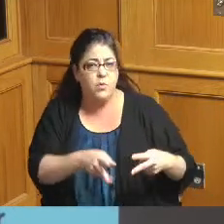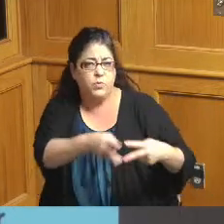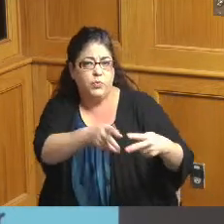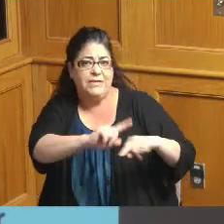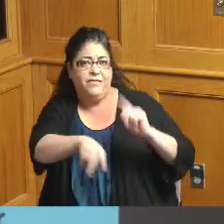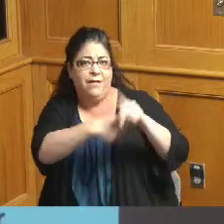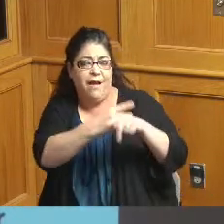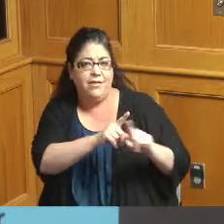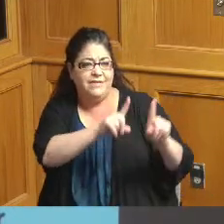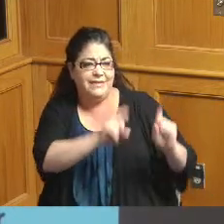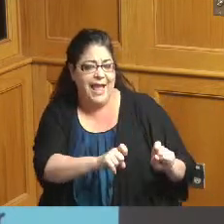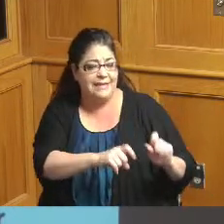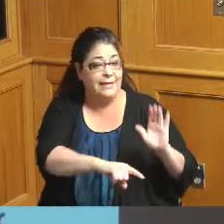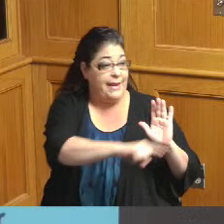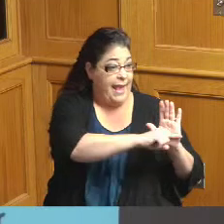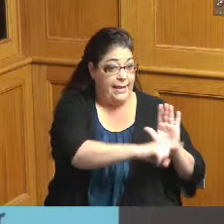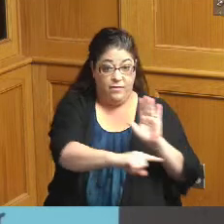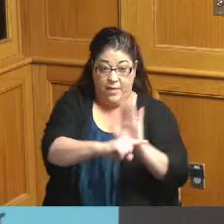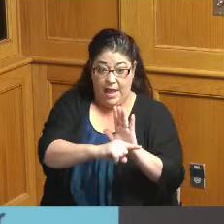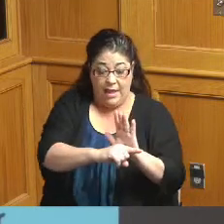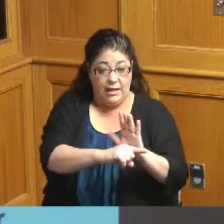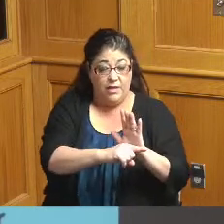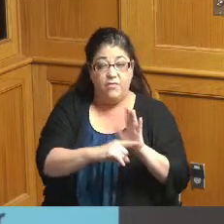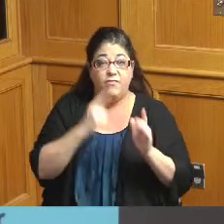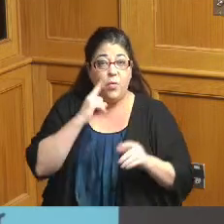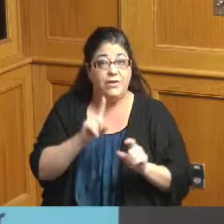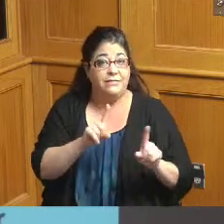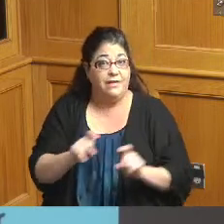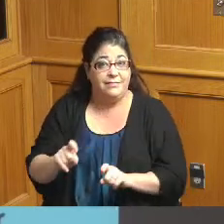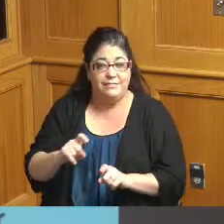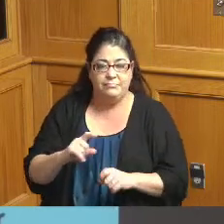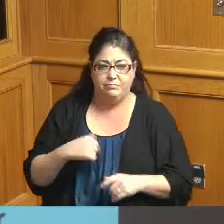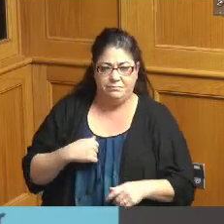of negative results and then they're moved into the general population but that means we have to